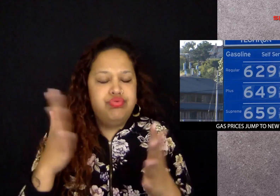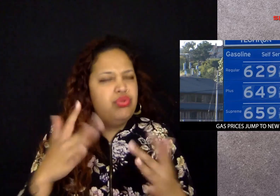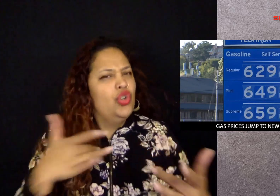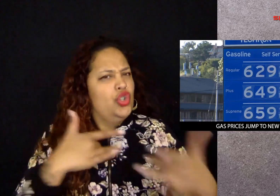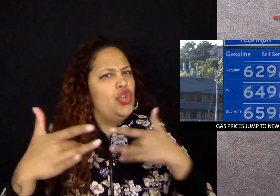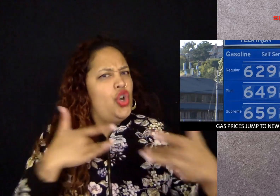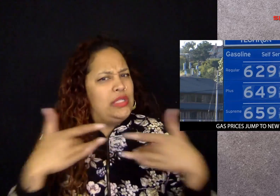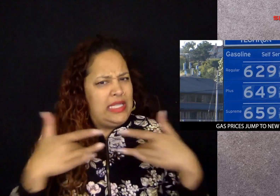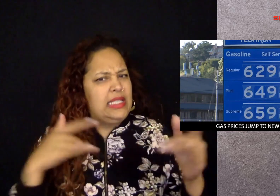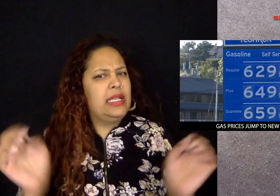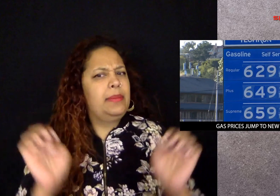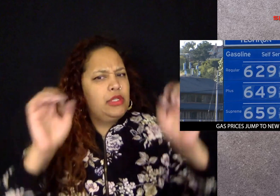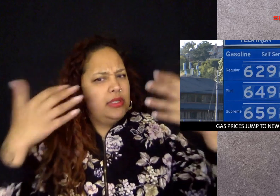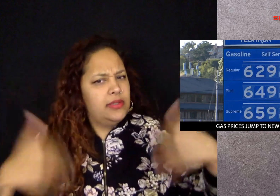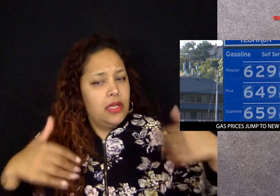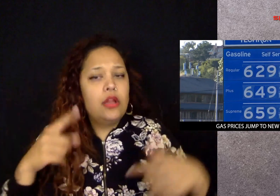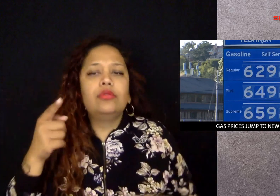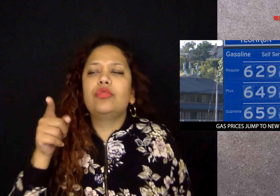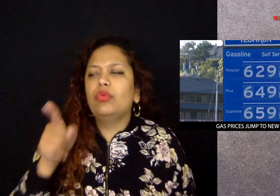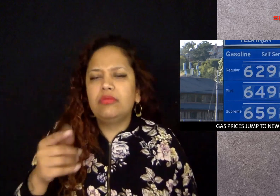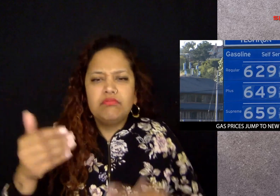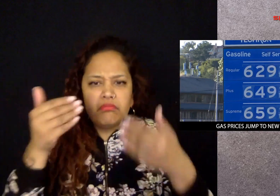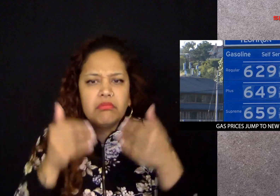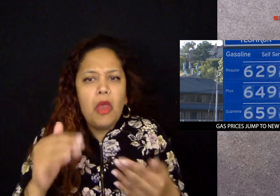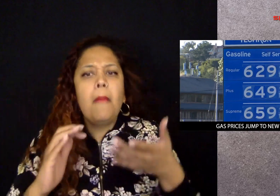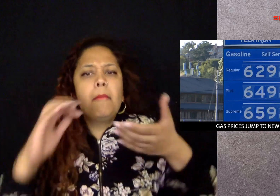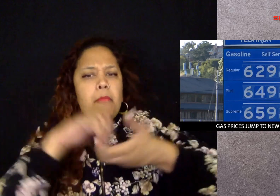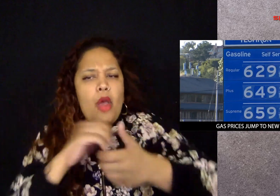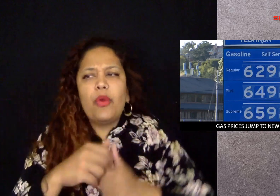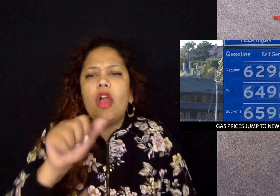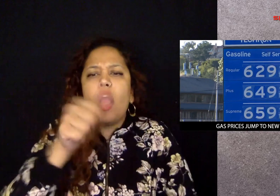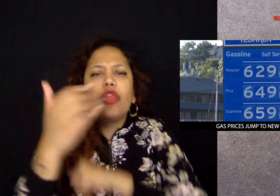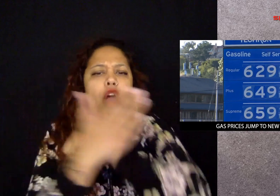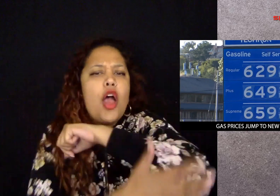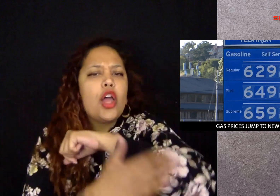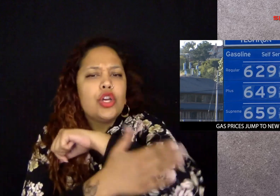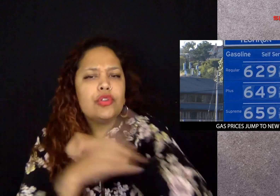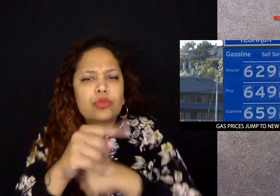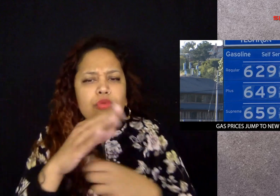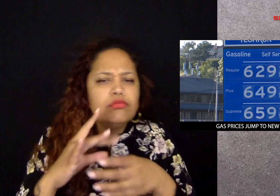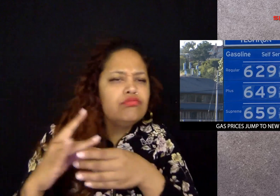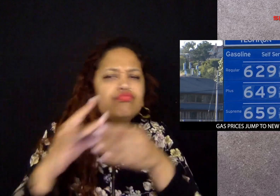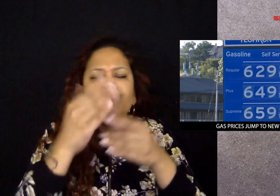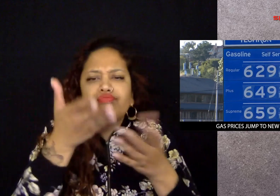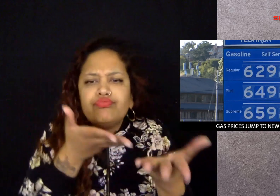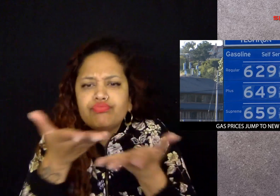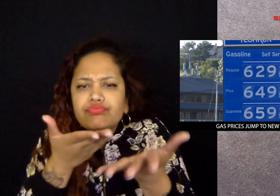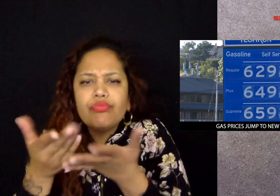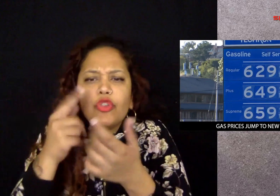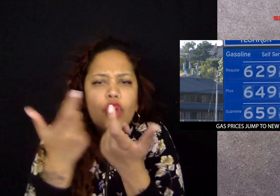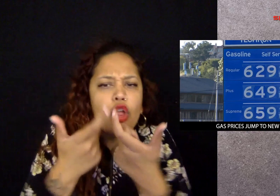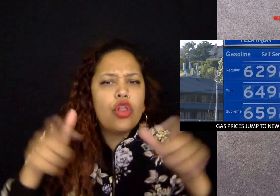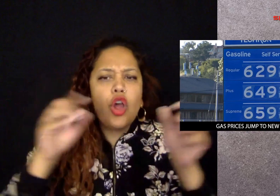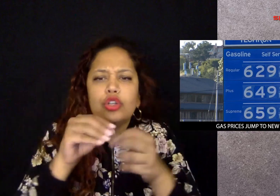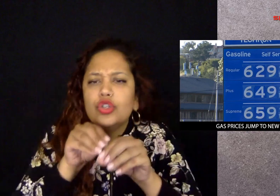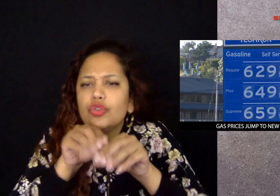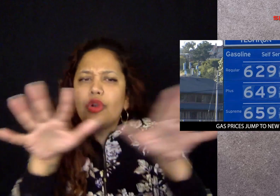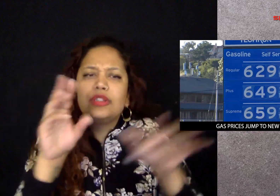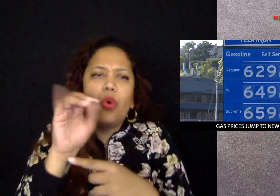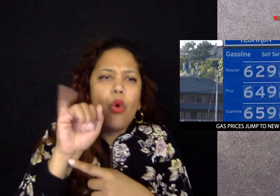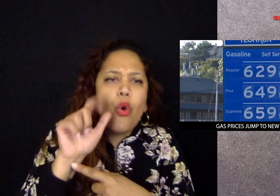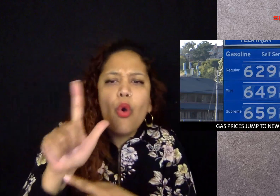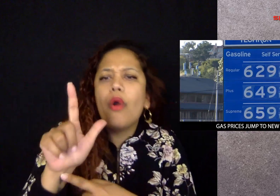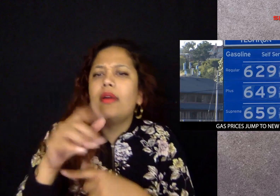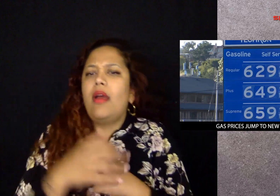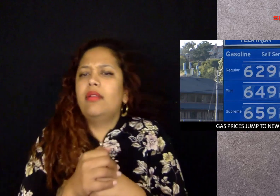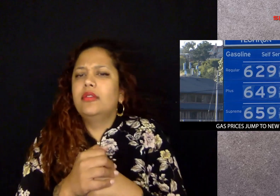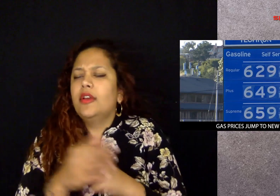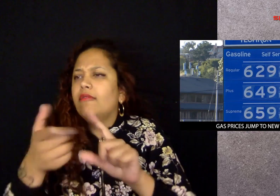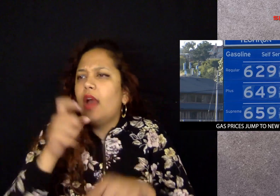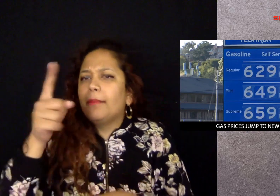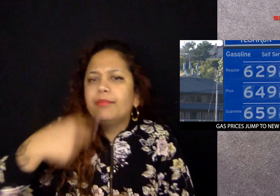cost is his single most urgent concern and he's partnering with other countries to coordinate